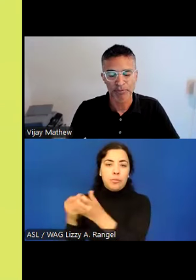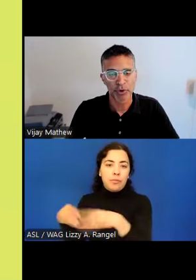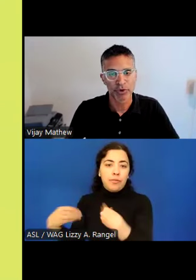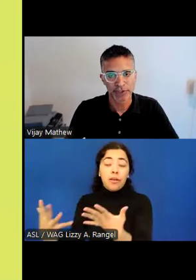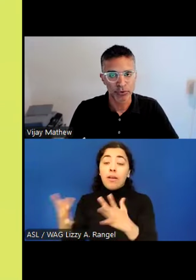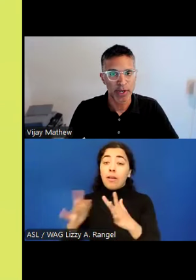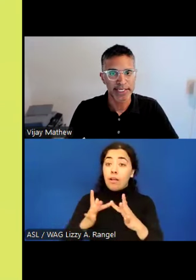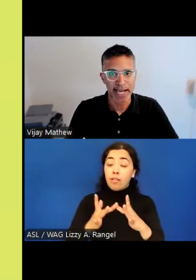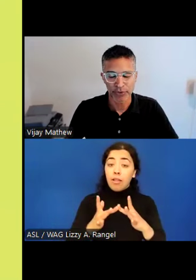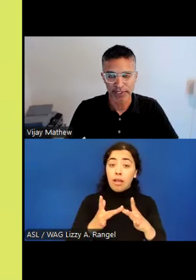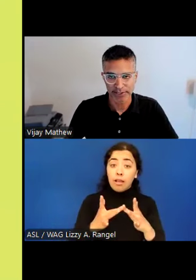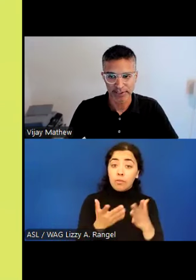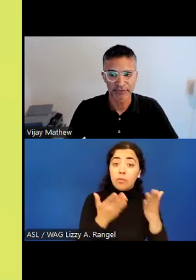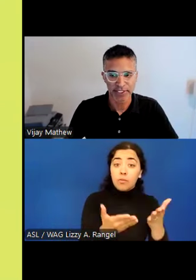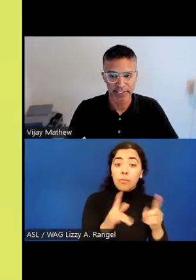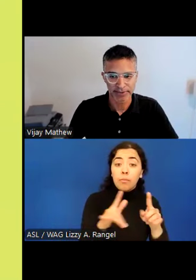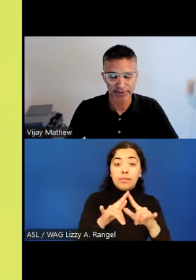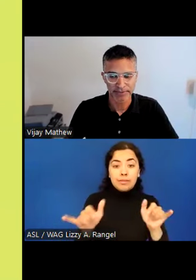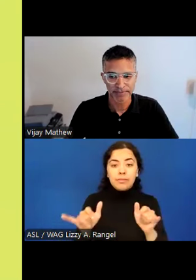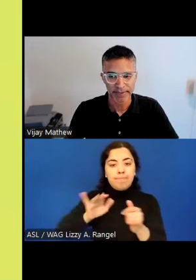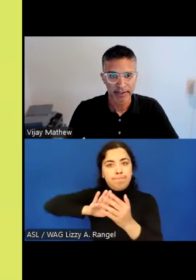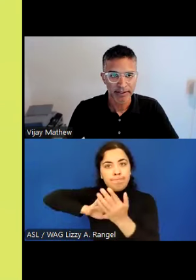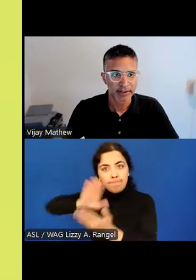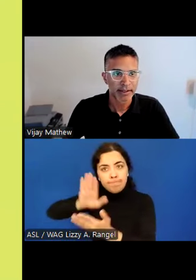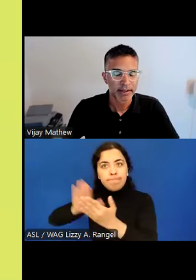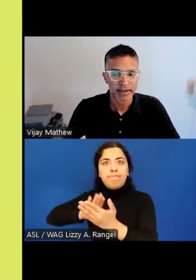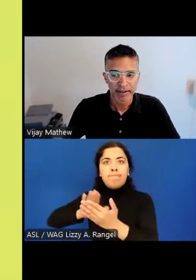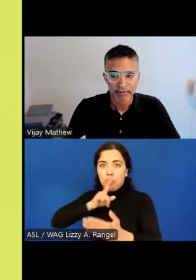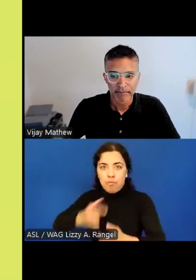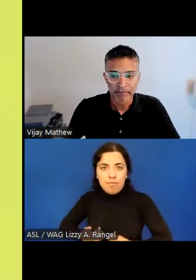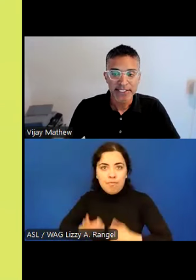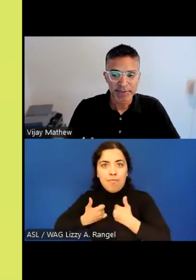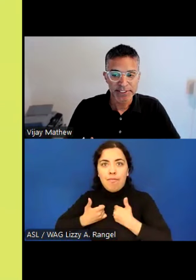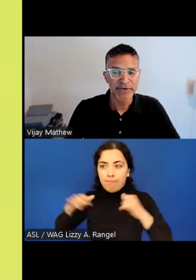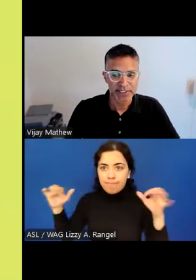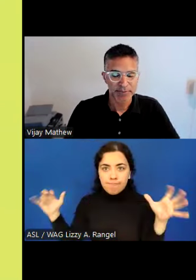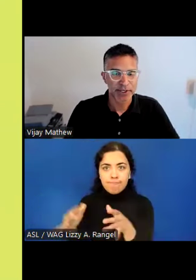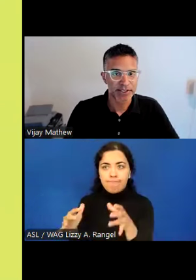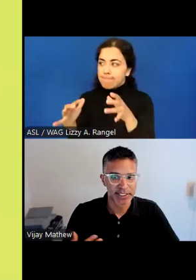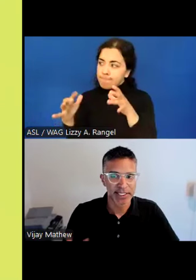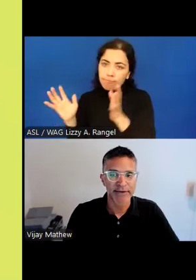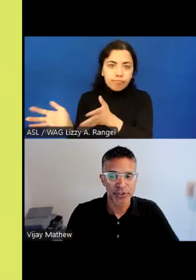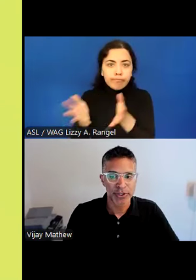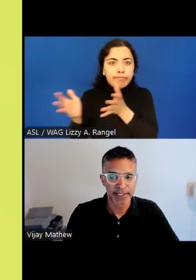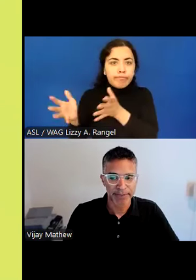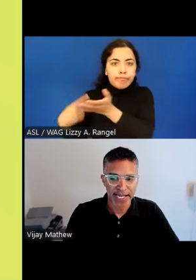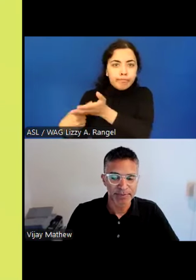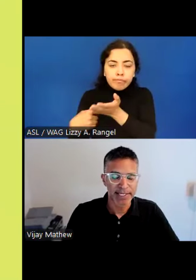support field-wide gatherings and convening. My specific experience in livestreaming has been